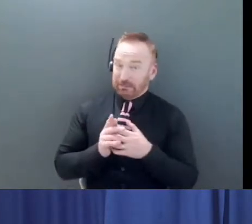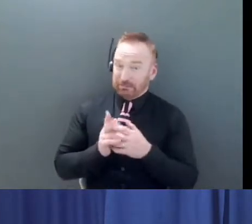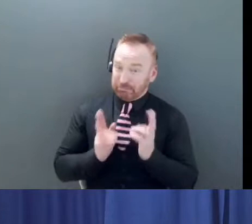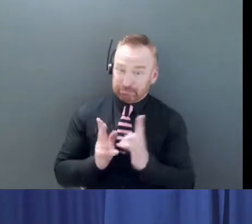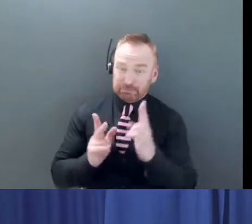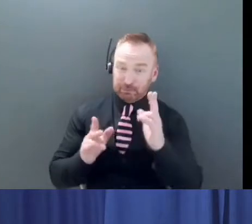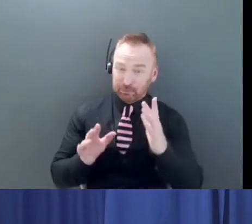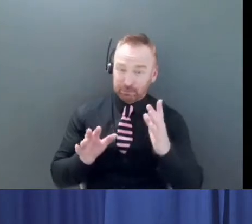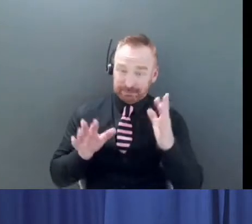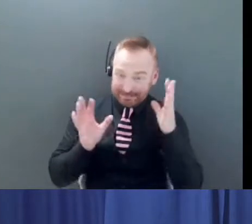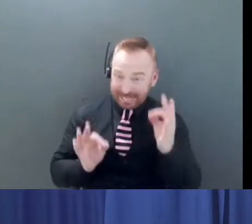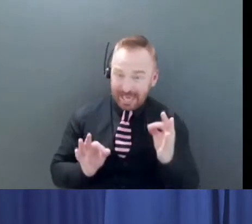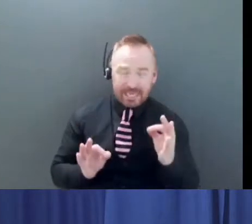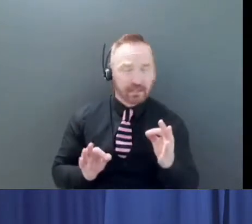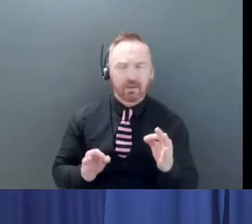There are many different considerations.